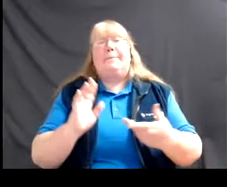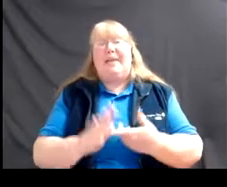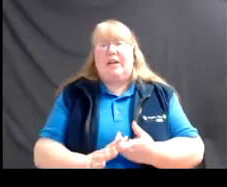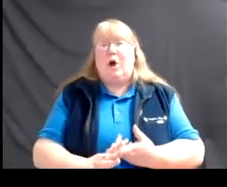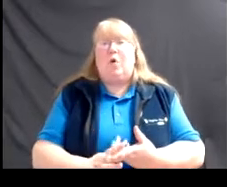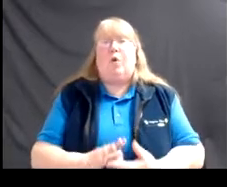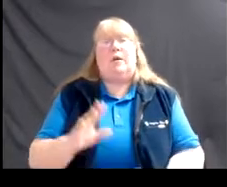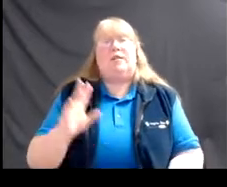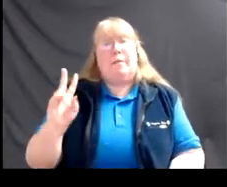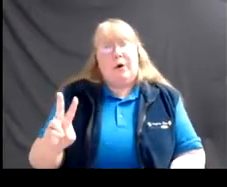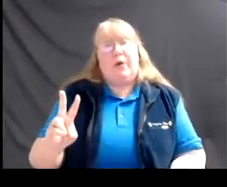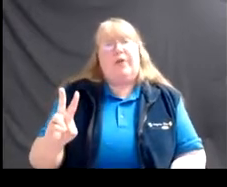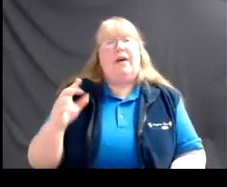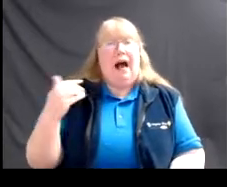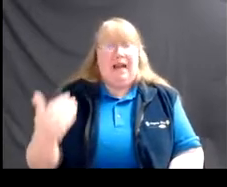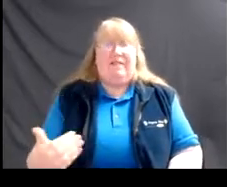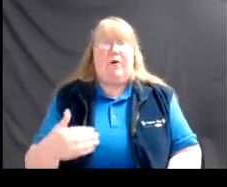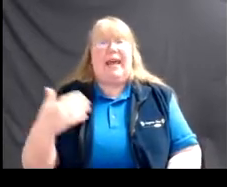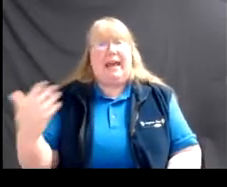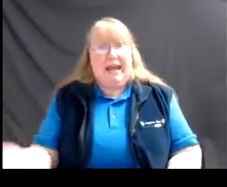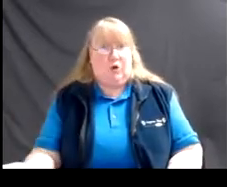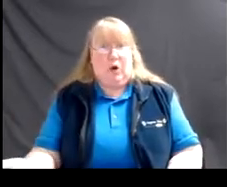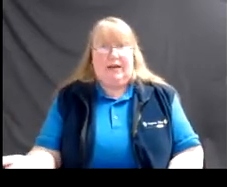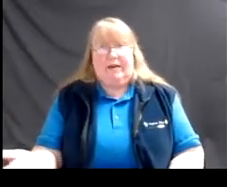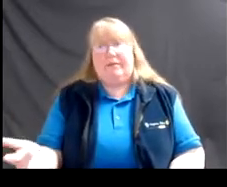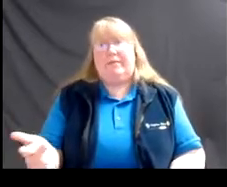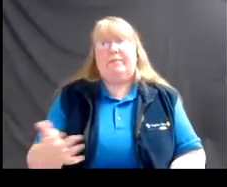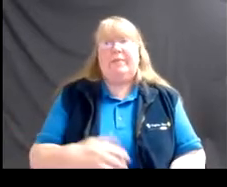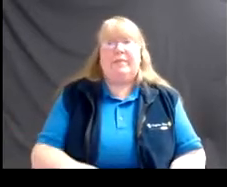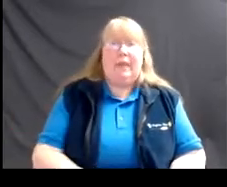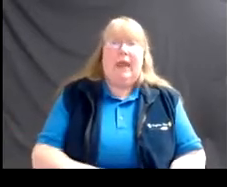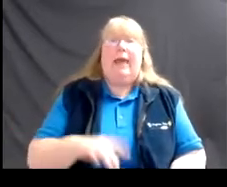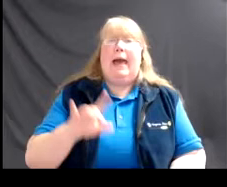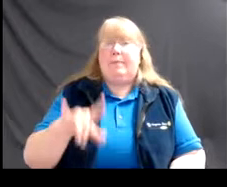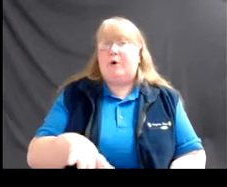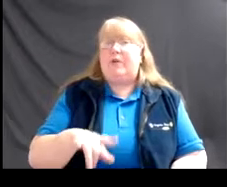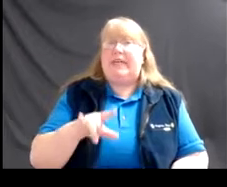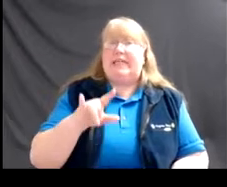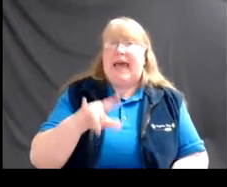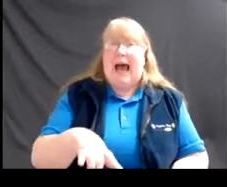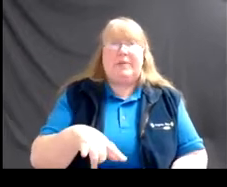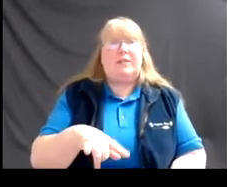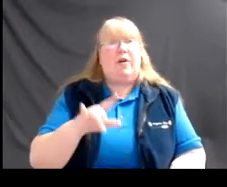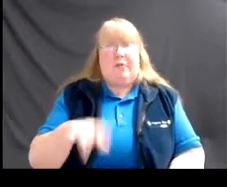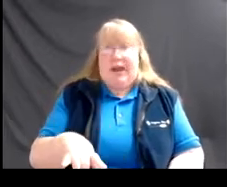Big Note works on both iPhone and Android, and both of these apps are free.